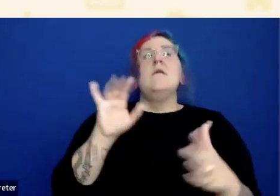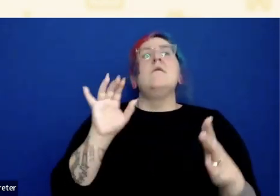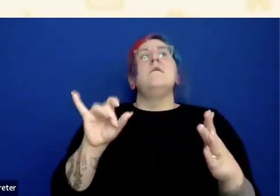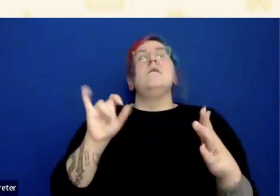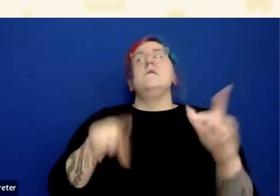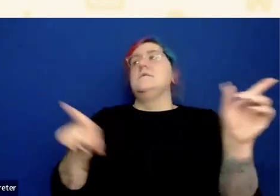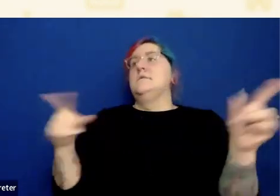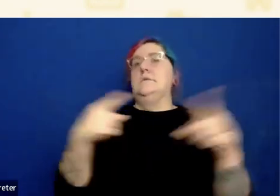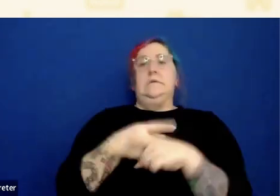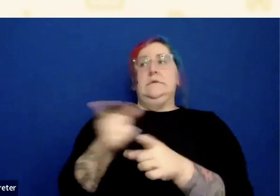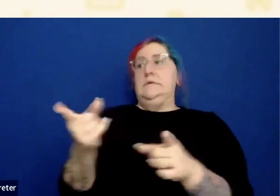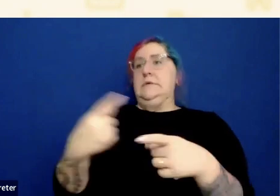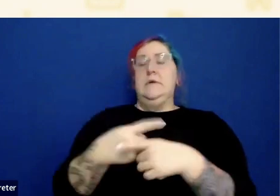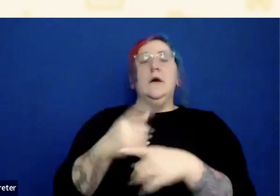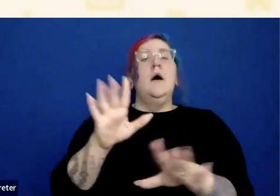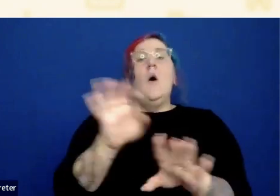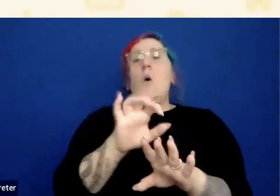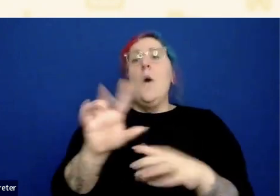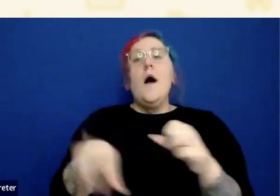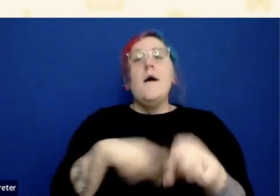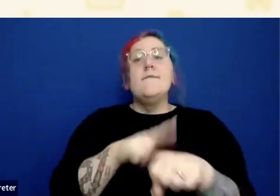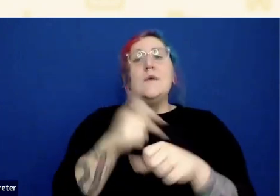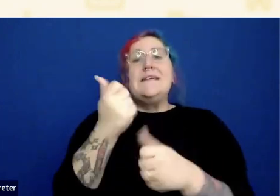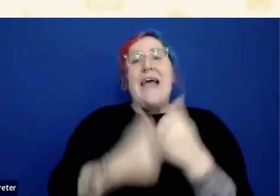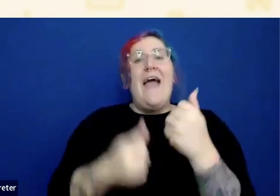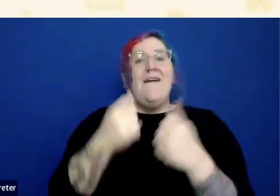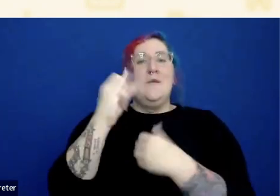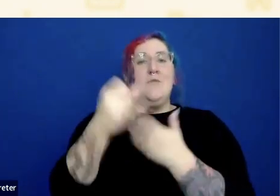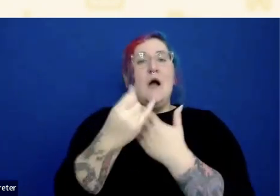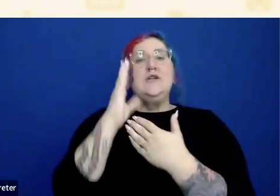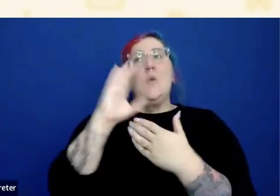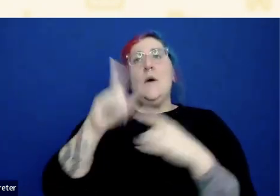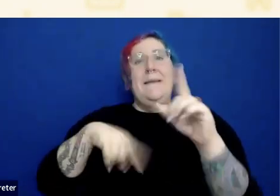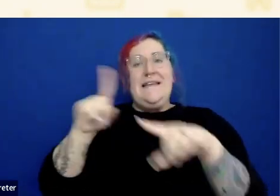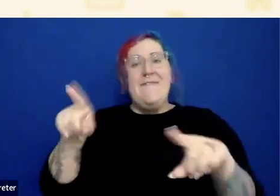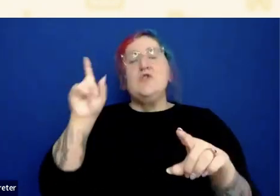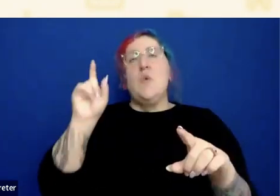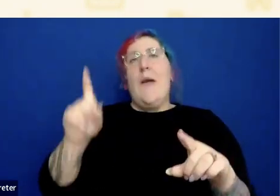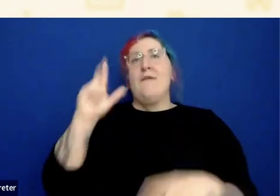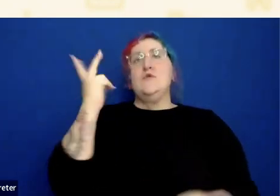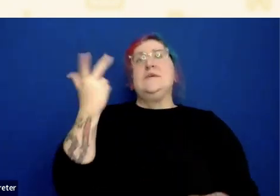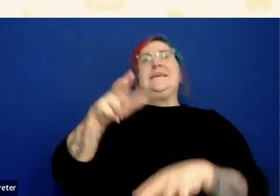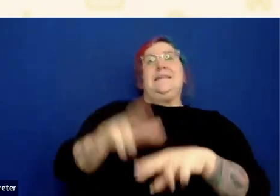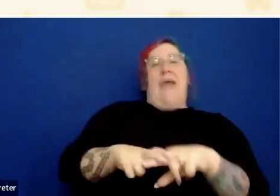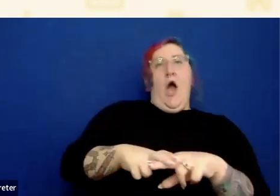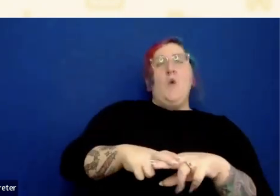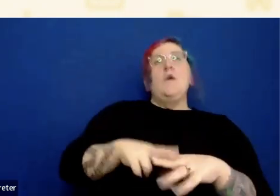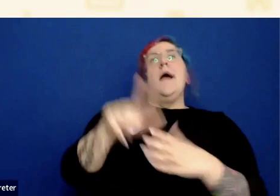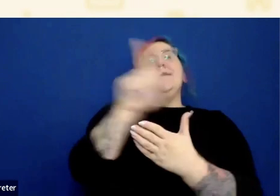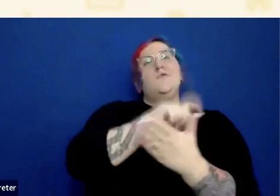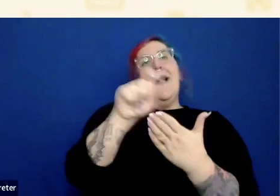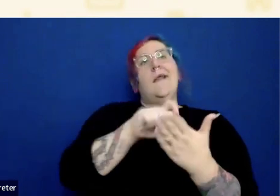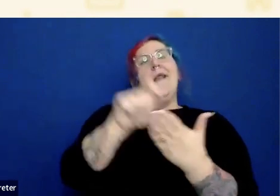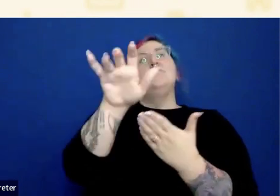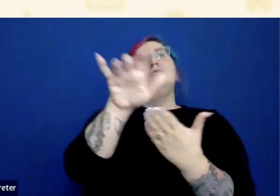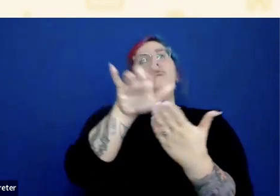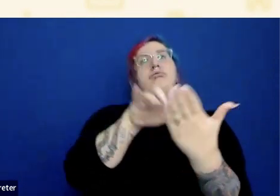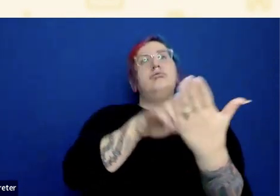So it's important just to just sketch it out and then figure it out. Sometimes it's trial and error, right?